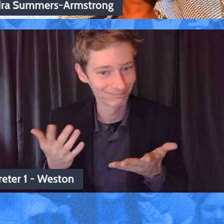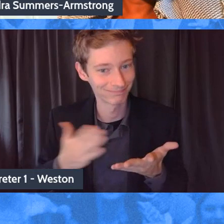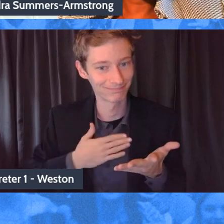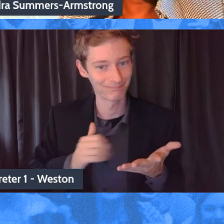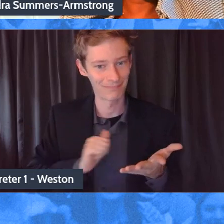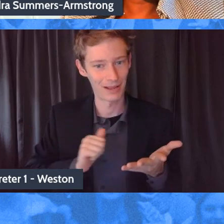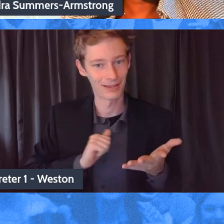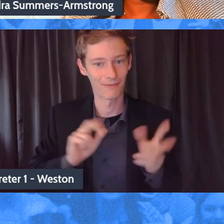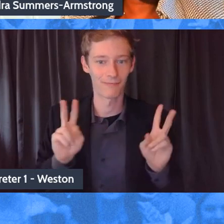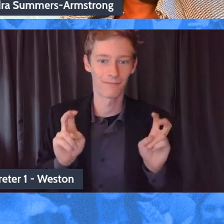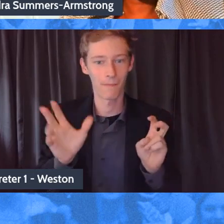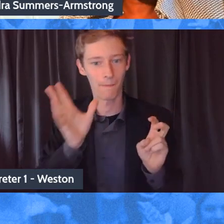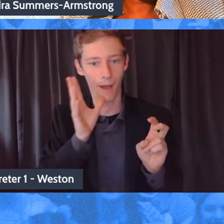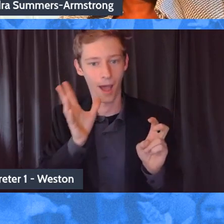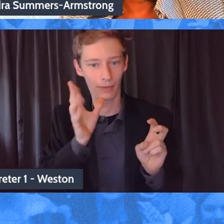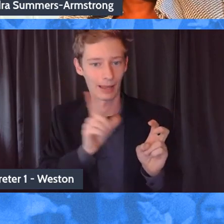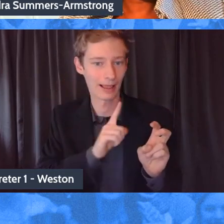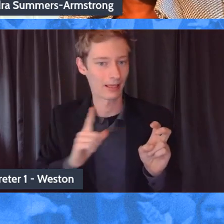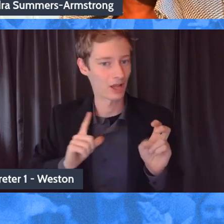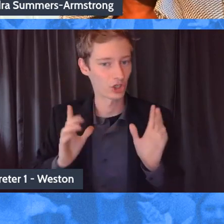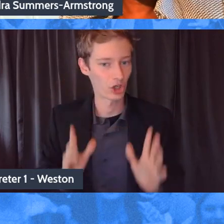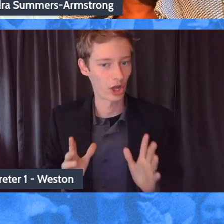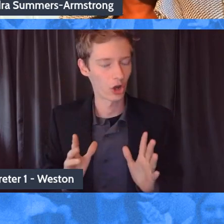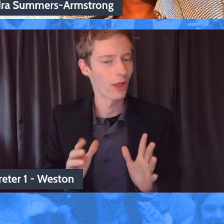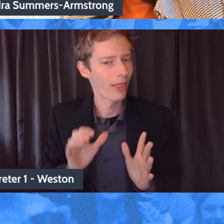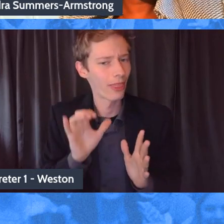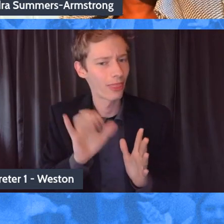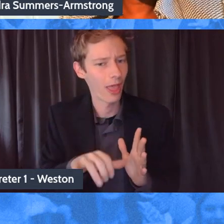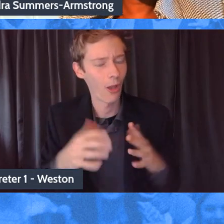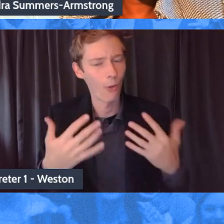I think that has really shaped so much of how I view issues,